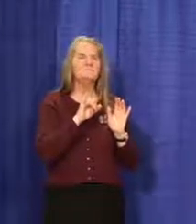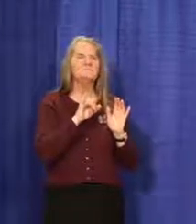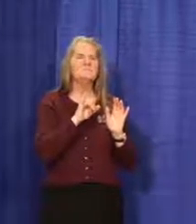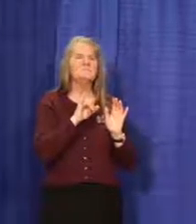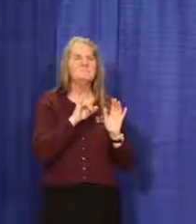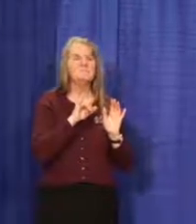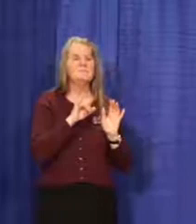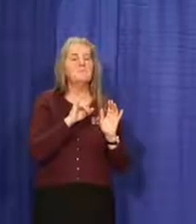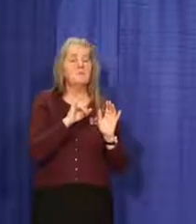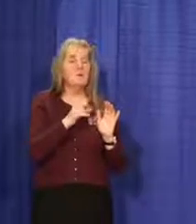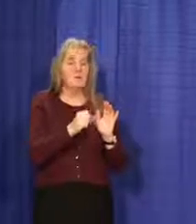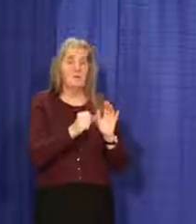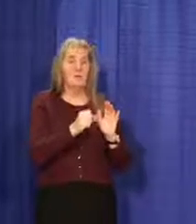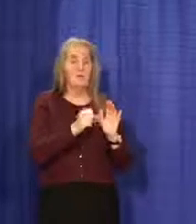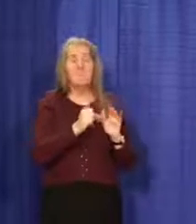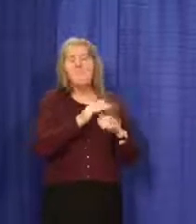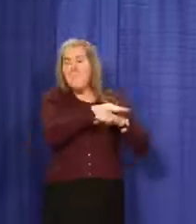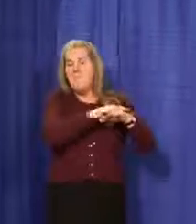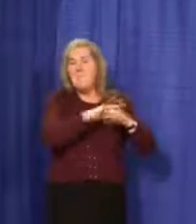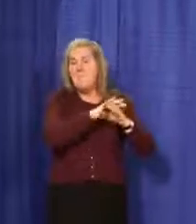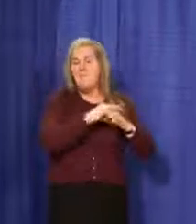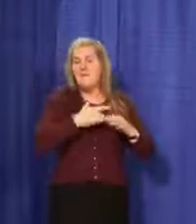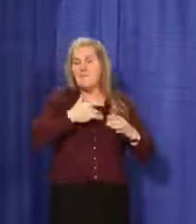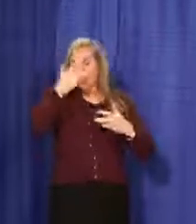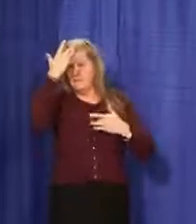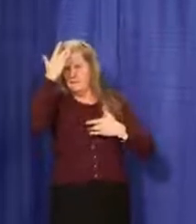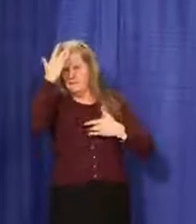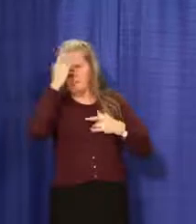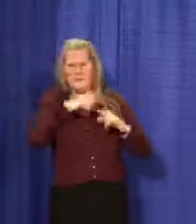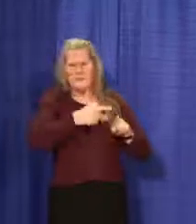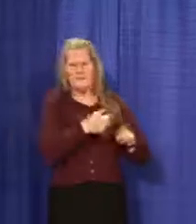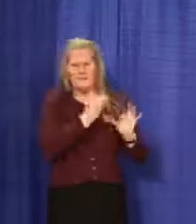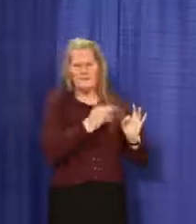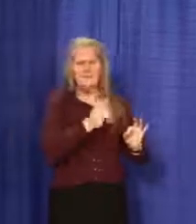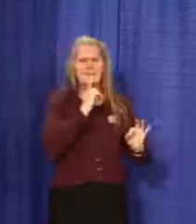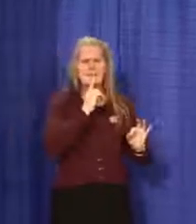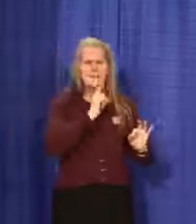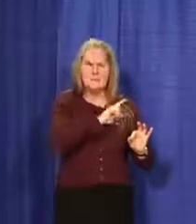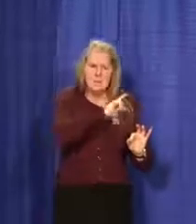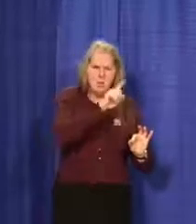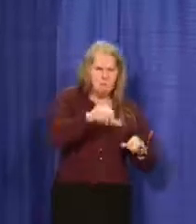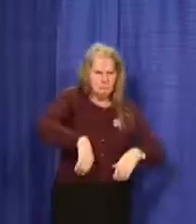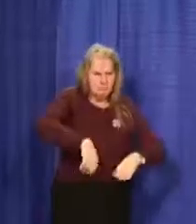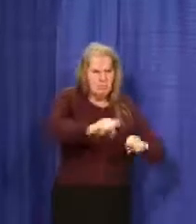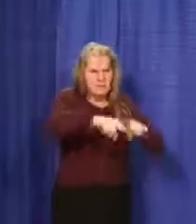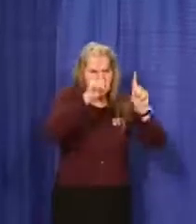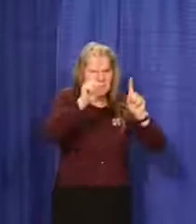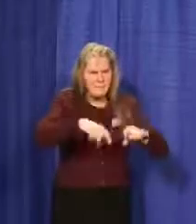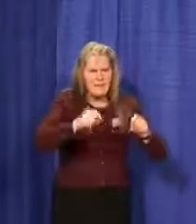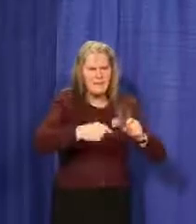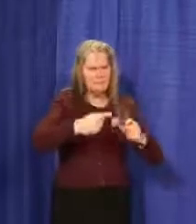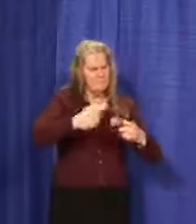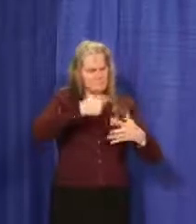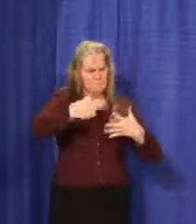occurred. And even though the symptoms were mild, they reached out for help, got tested, and took all